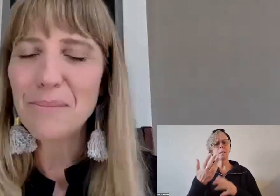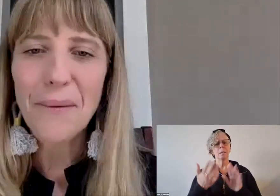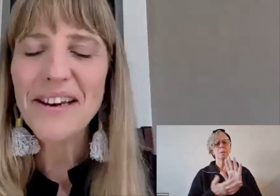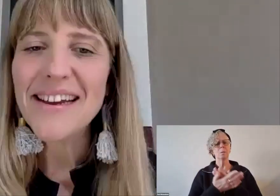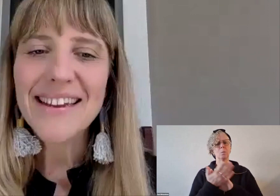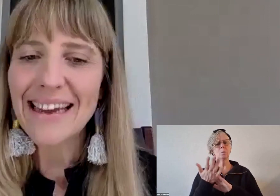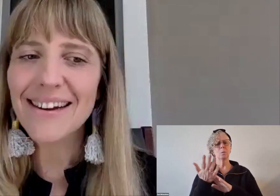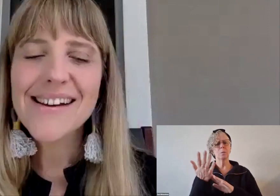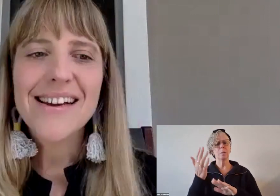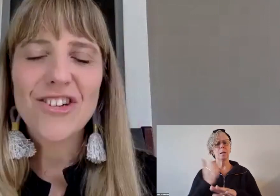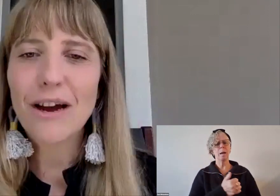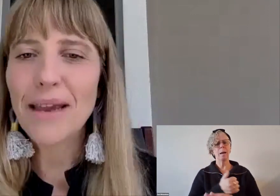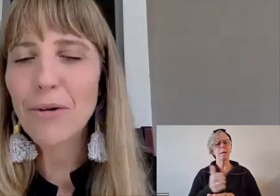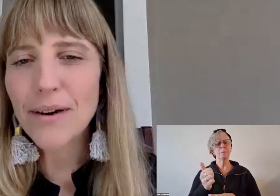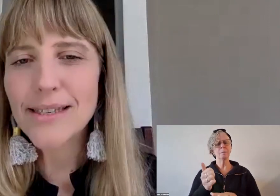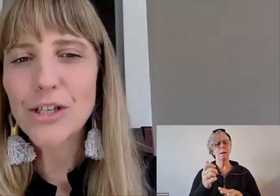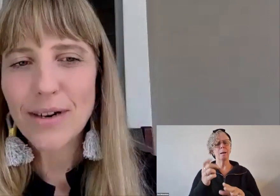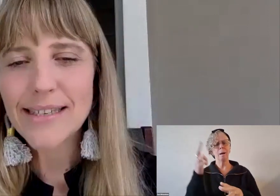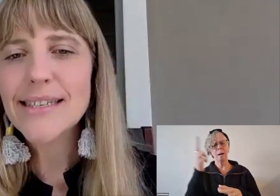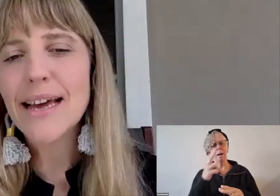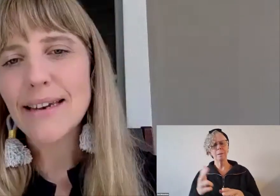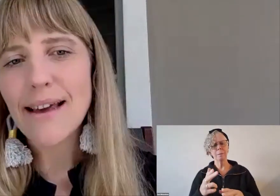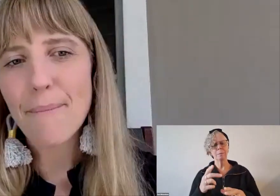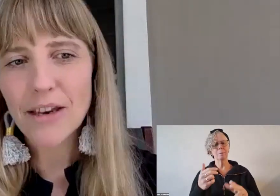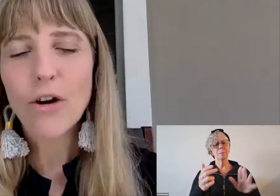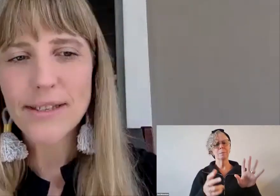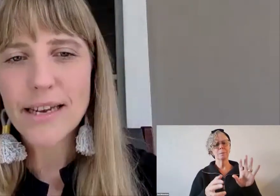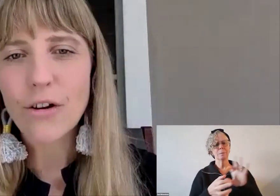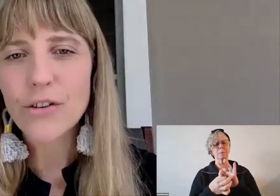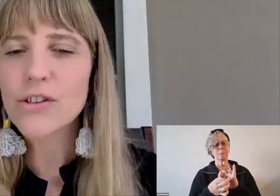poet, leader, she and I became co-artistic directors and then co-CEOs.